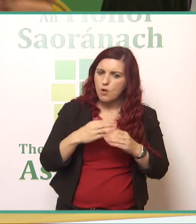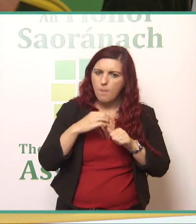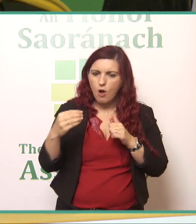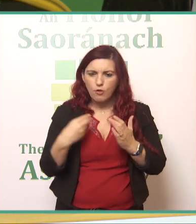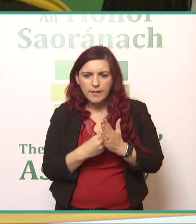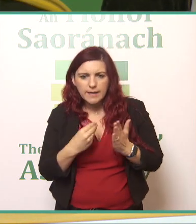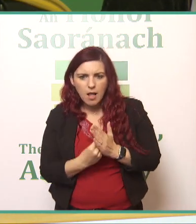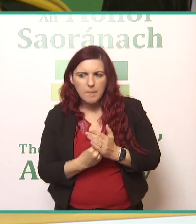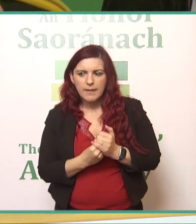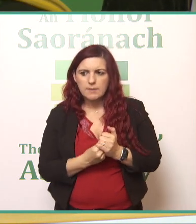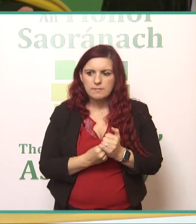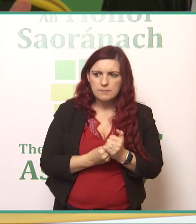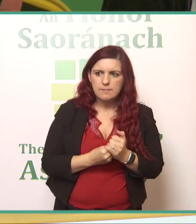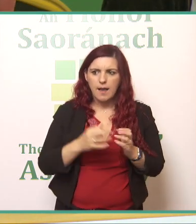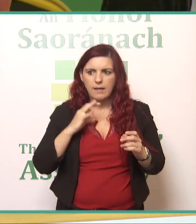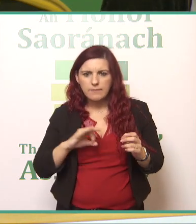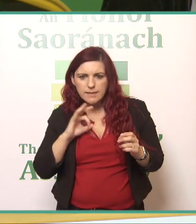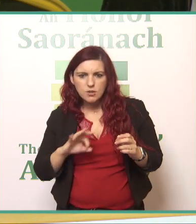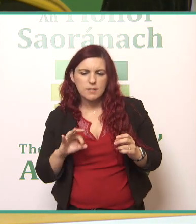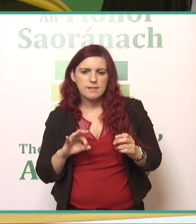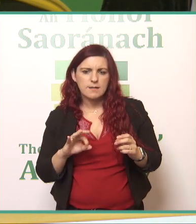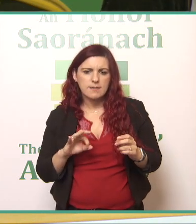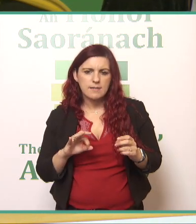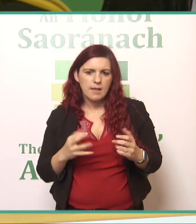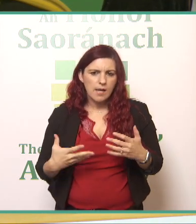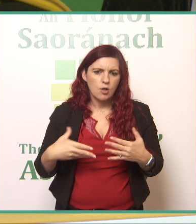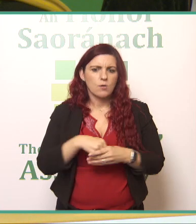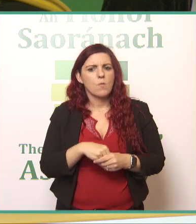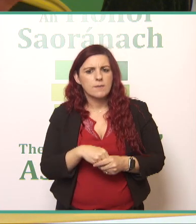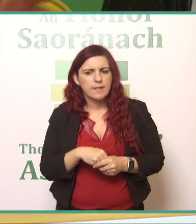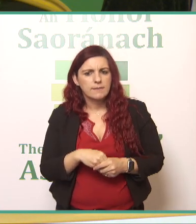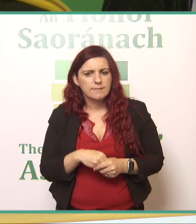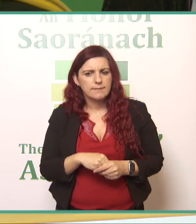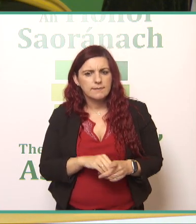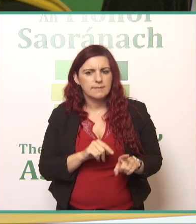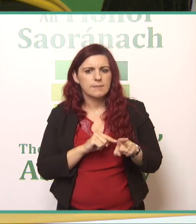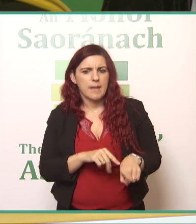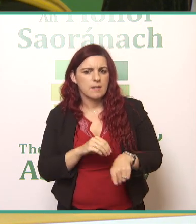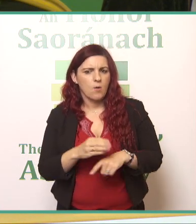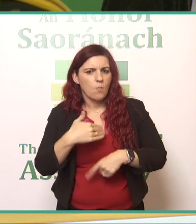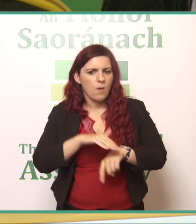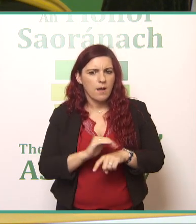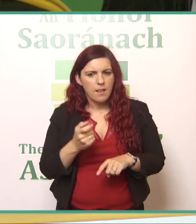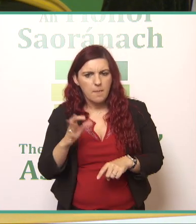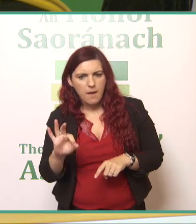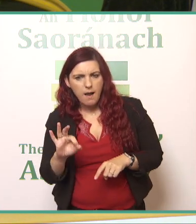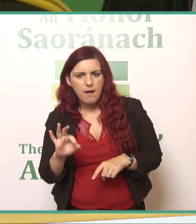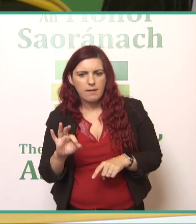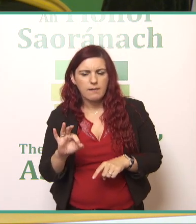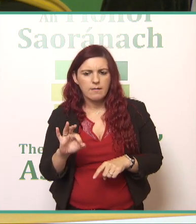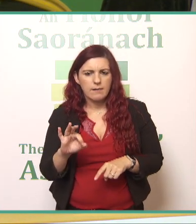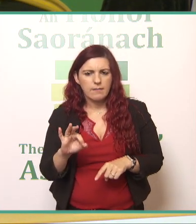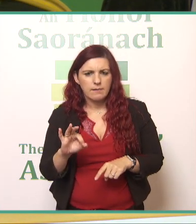uh advantages including if depending on the where the bog is it can be a site for for solars and